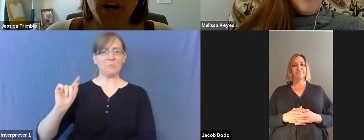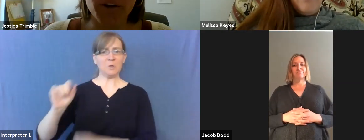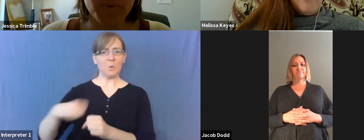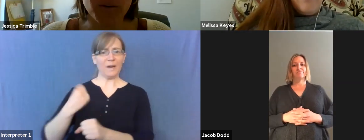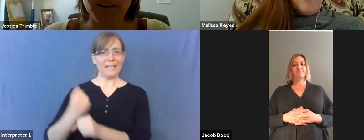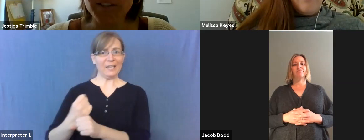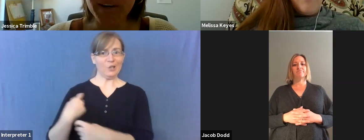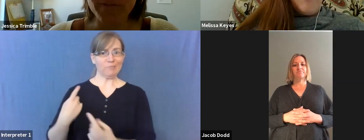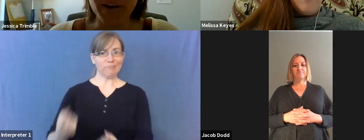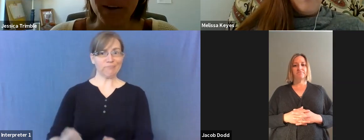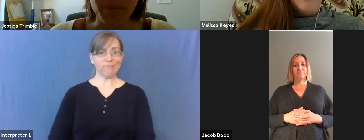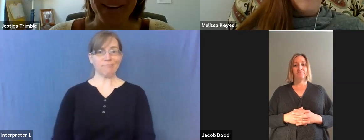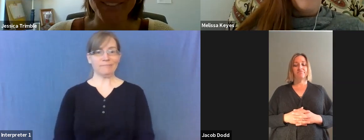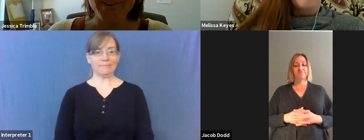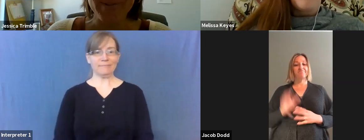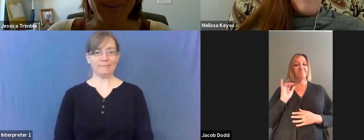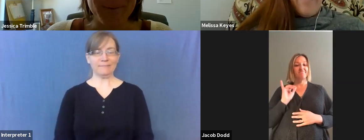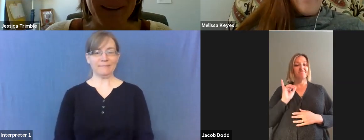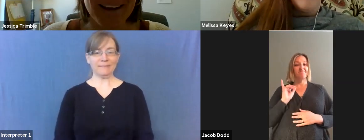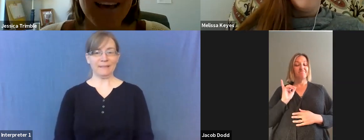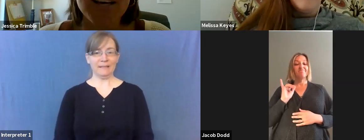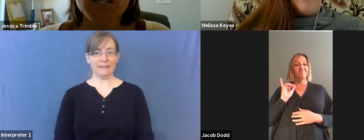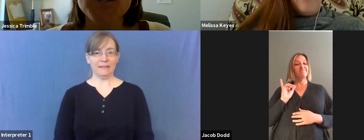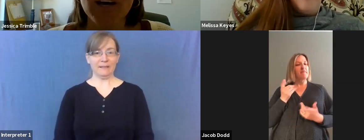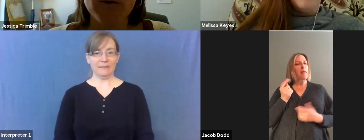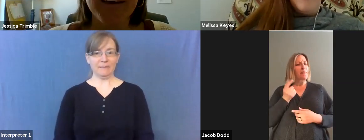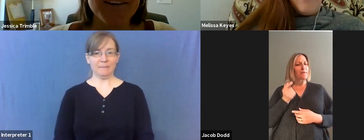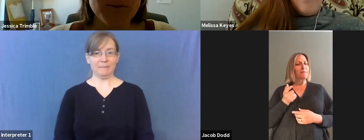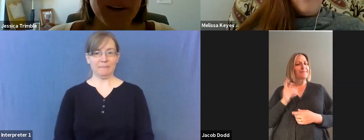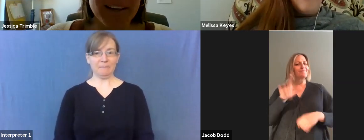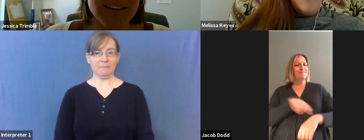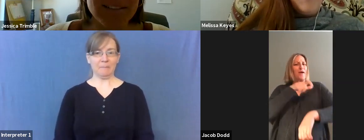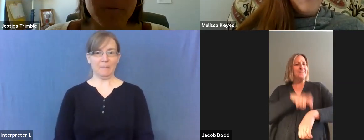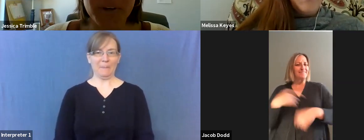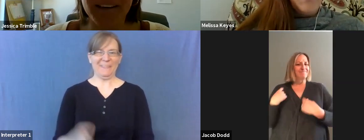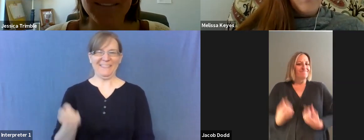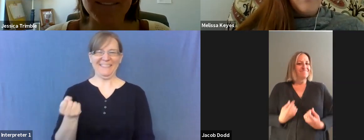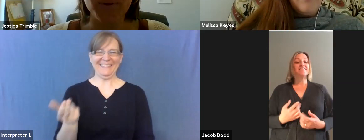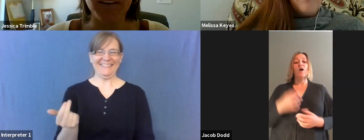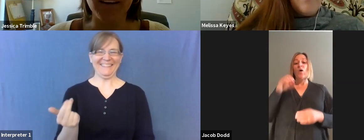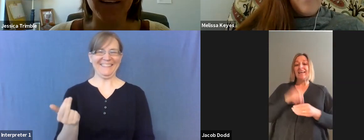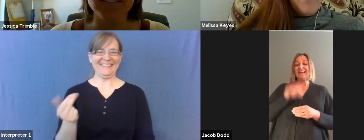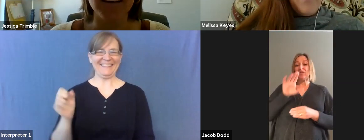So you've been doing it for a little bit? Yes. So in your 20 years of working in disability rights,